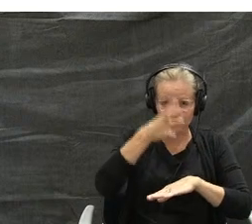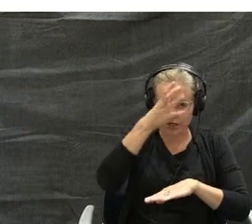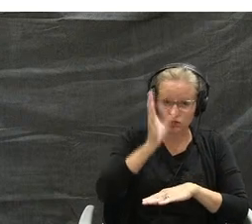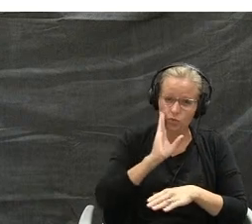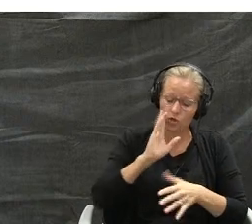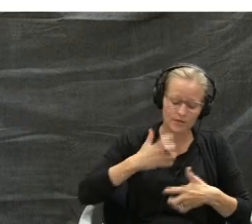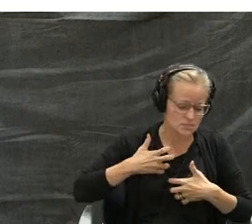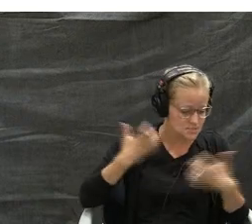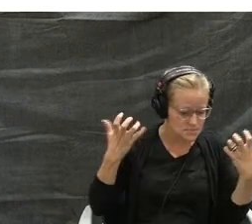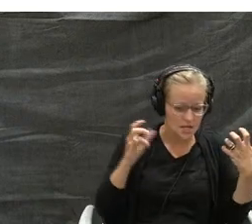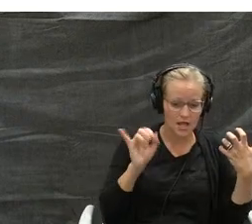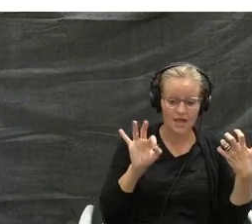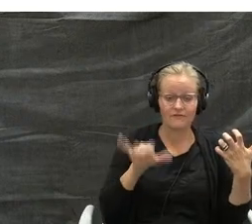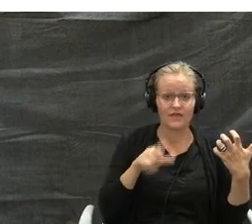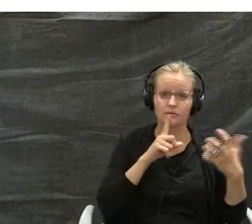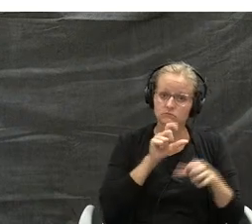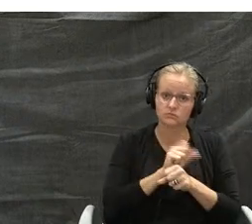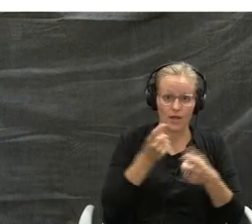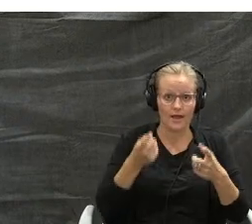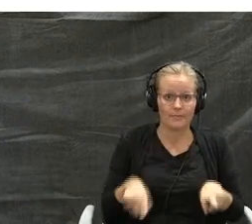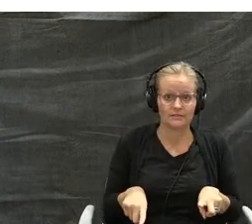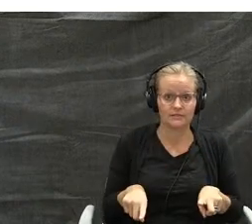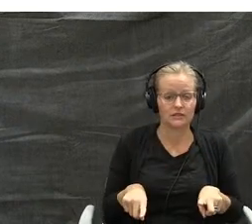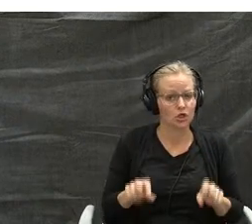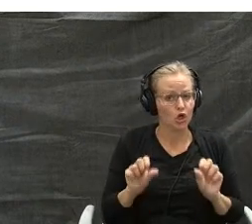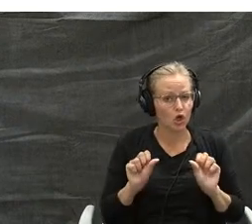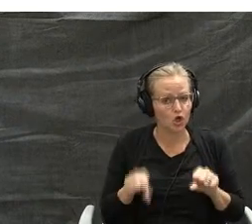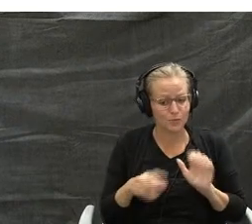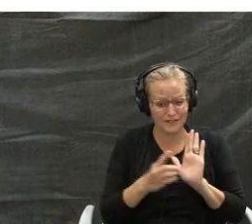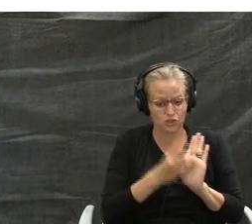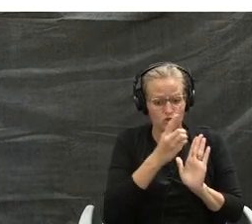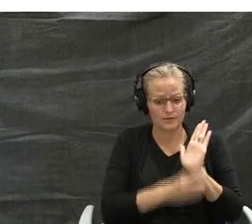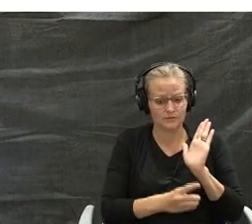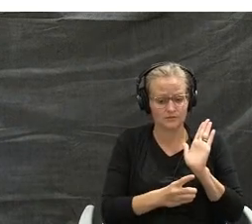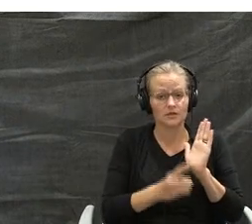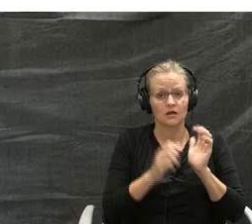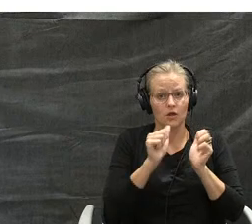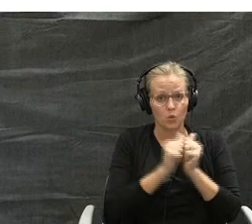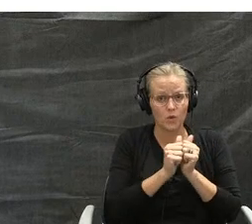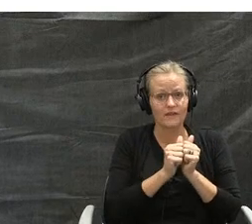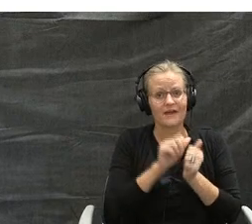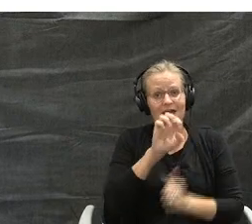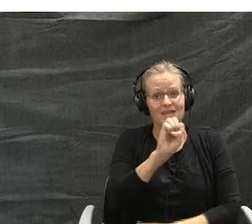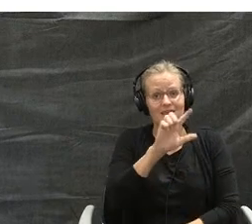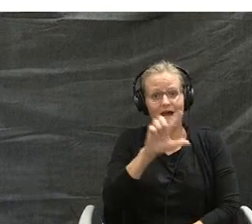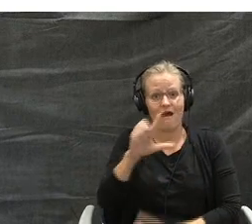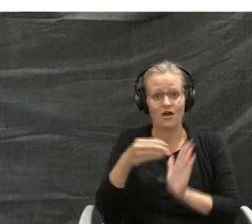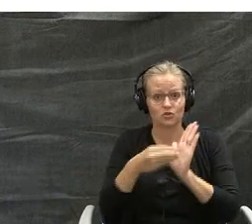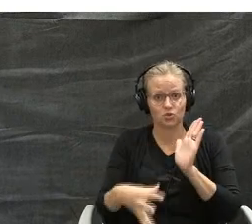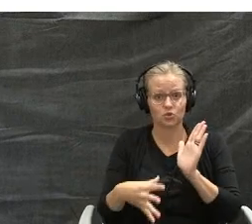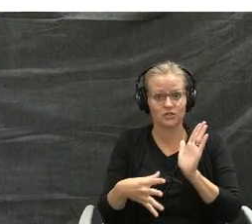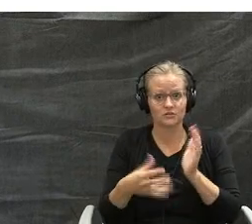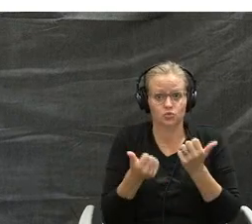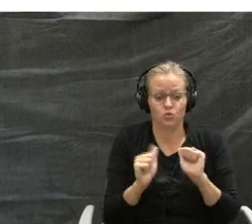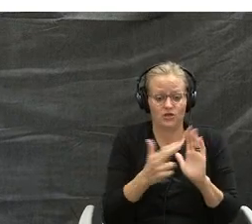It could be considered discriminate Tori. Actually against Evel students who typically enroll in English. Thank you for your